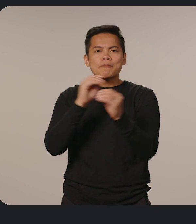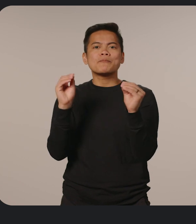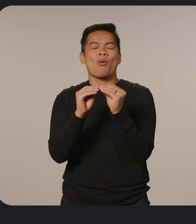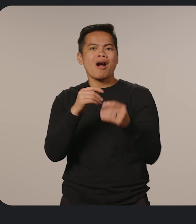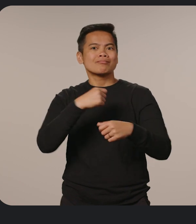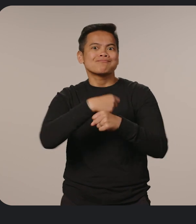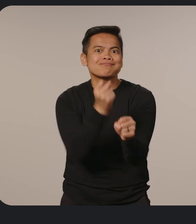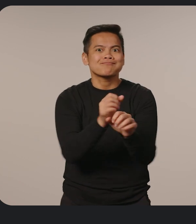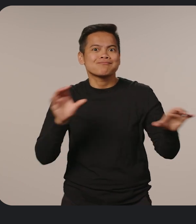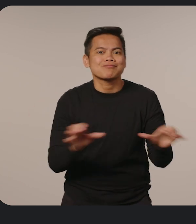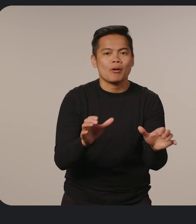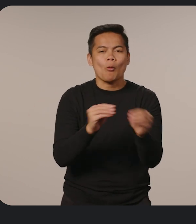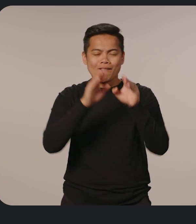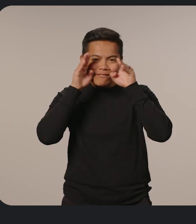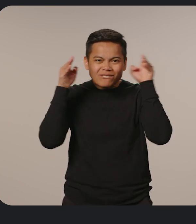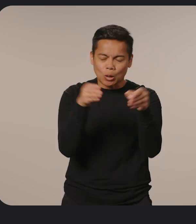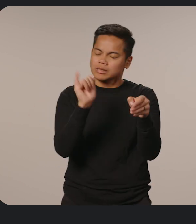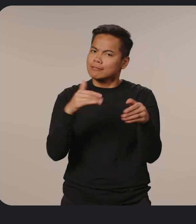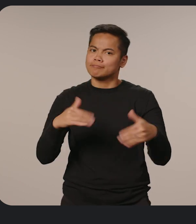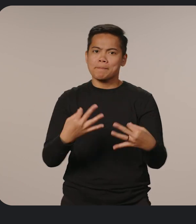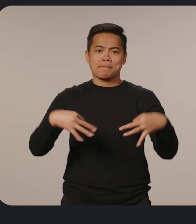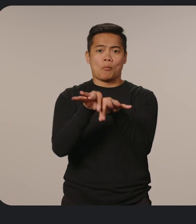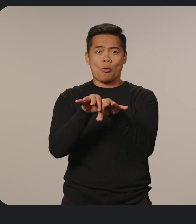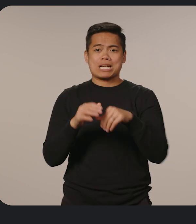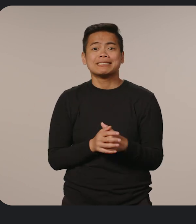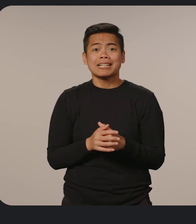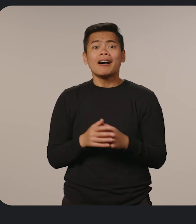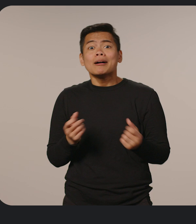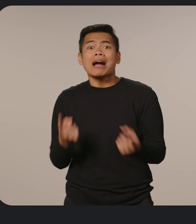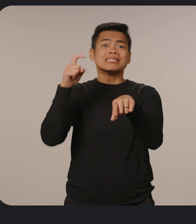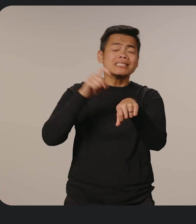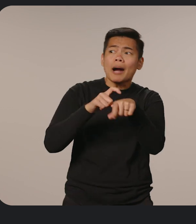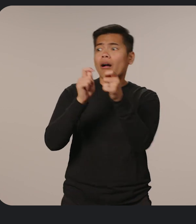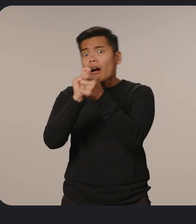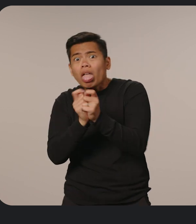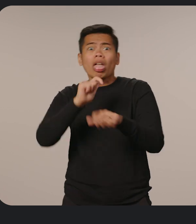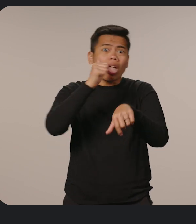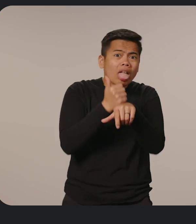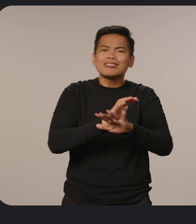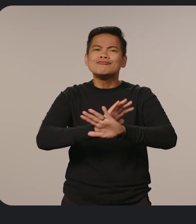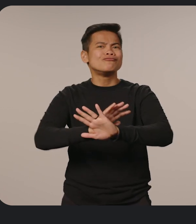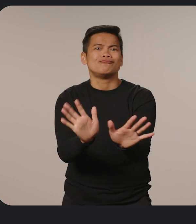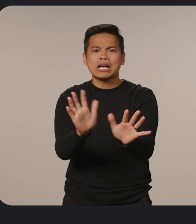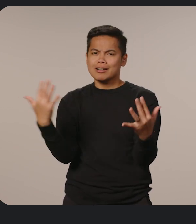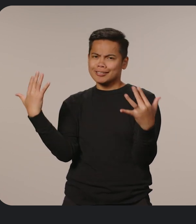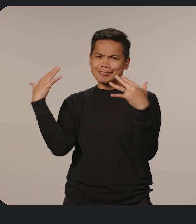and help you be more productive so you can focus where it matters you shouldn't have to spend precious time manually